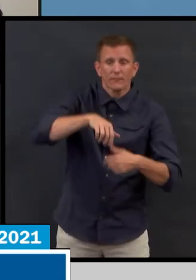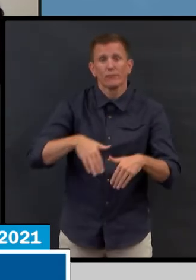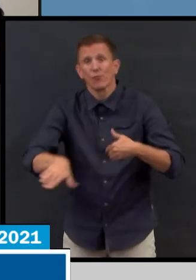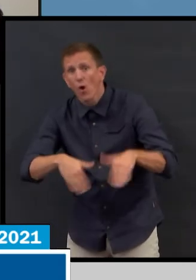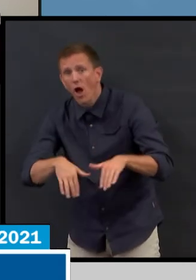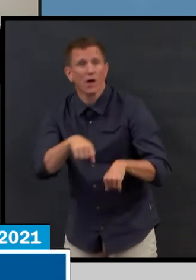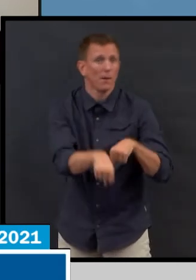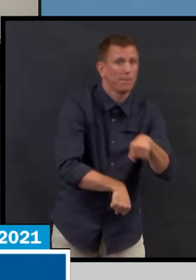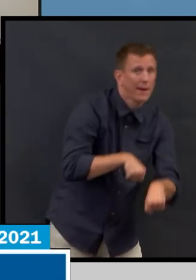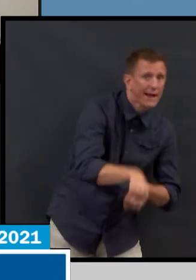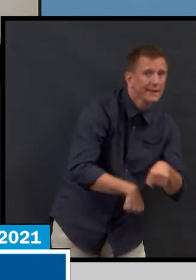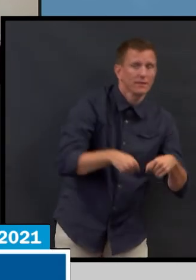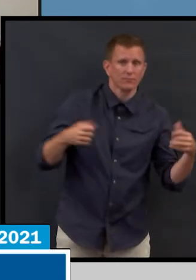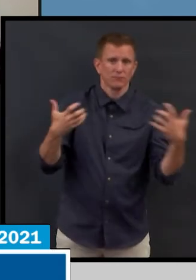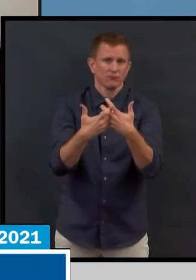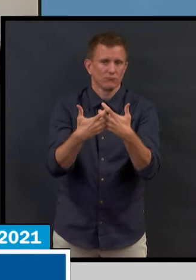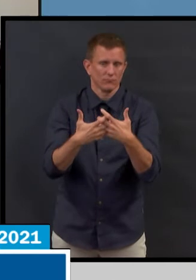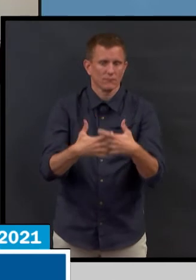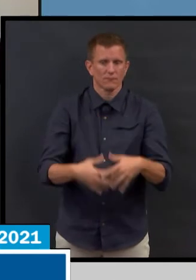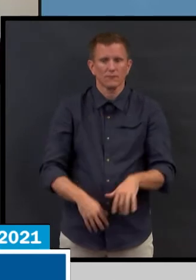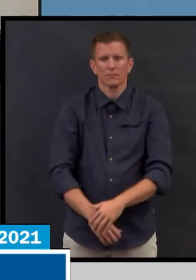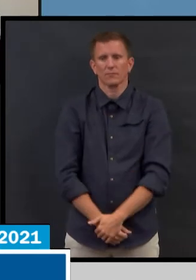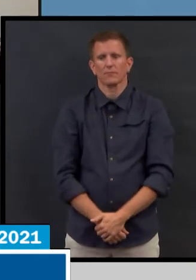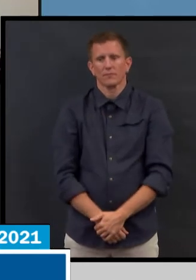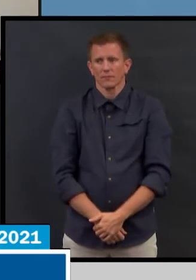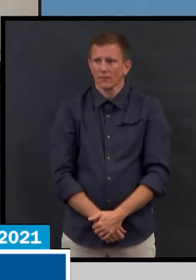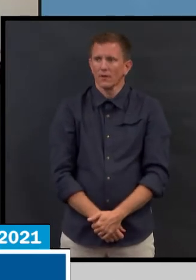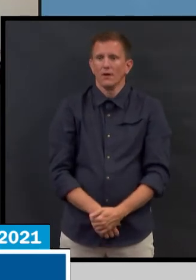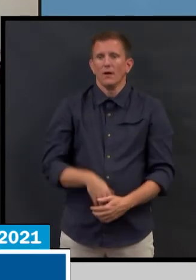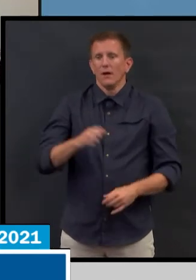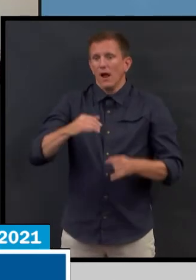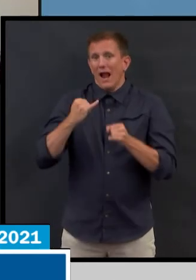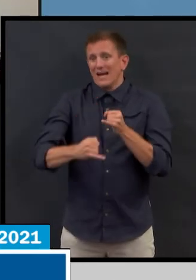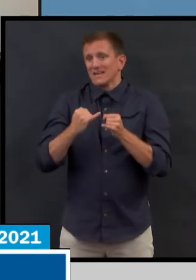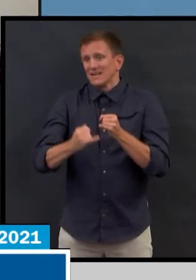so as a final note most of our recreation centers are open and registration for these